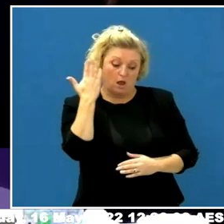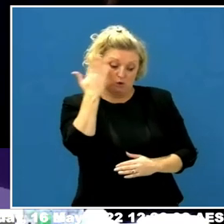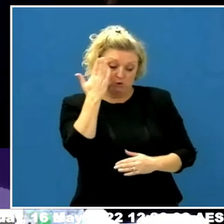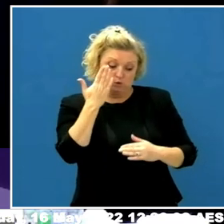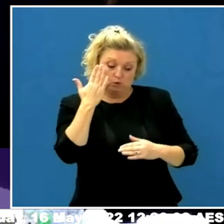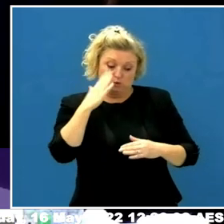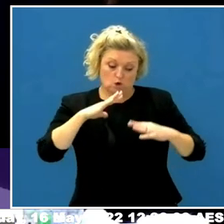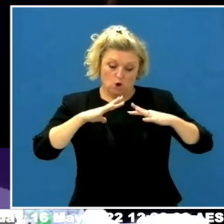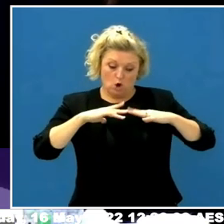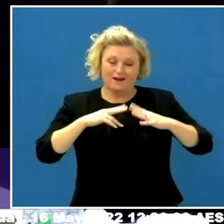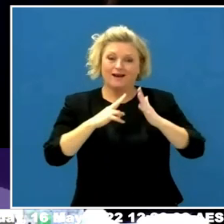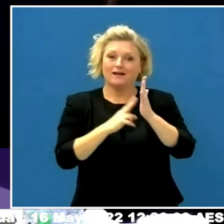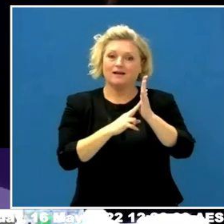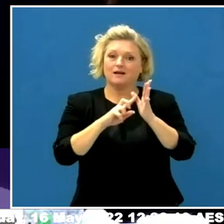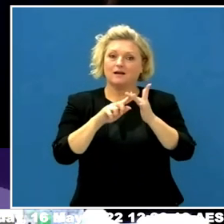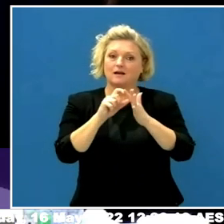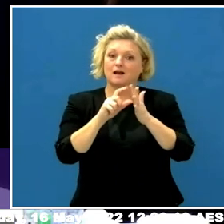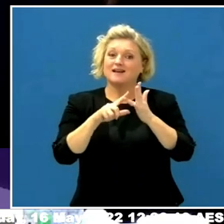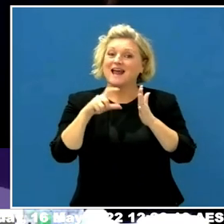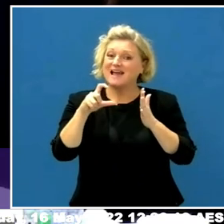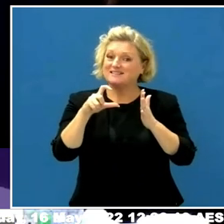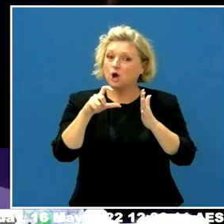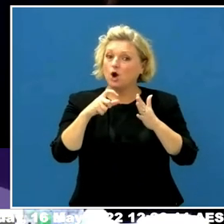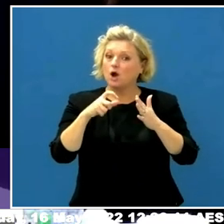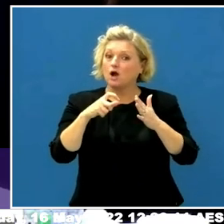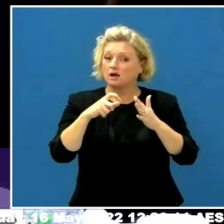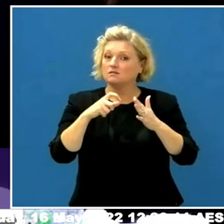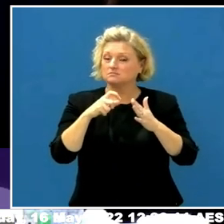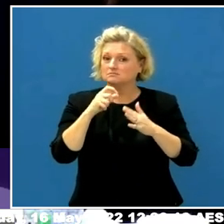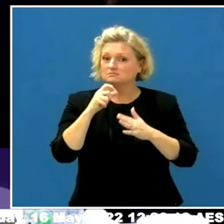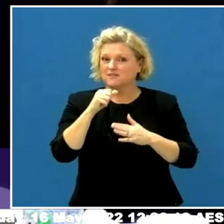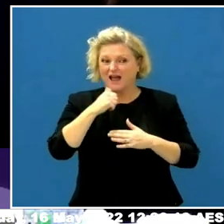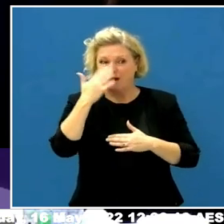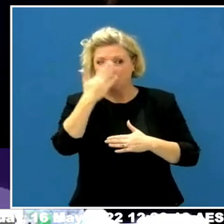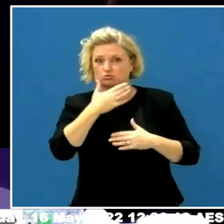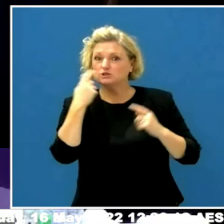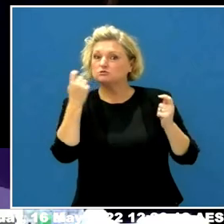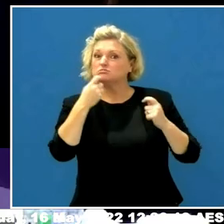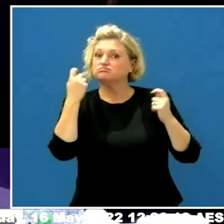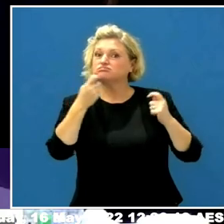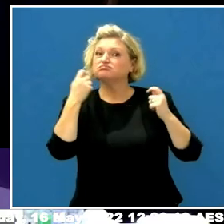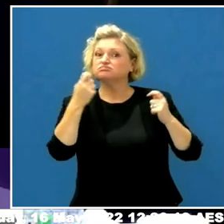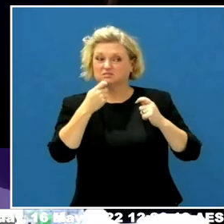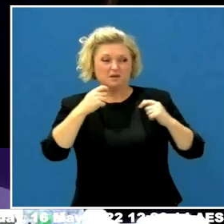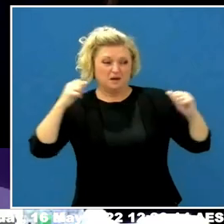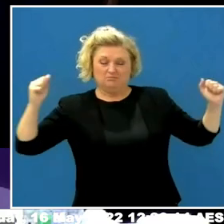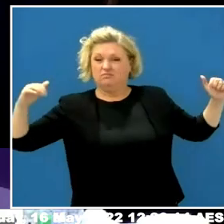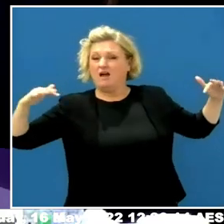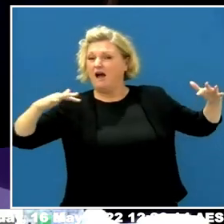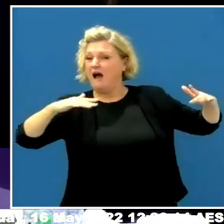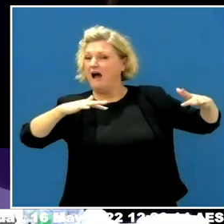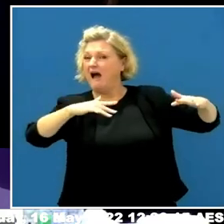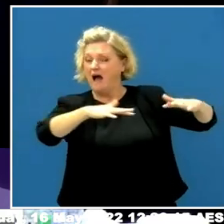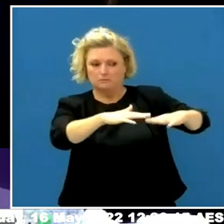at a NAIDOC day with everybody from the community. Everybody from the community. Yes. COMMISSIONER BENNETT: Not just people with -